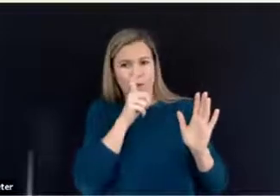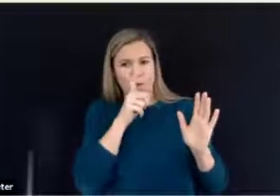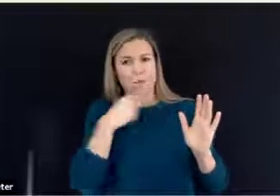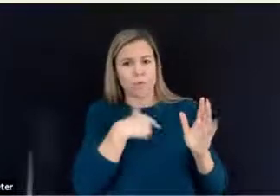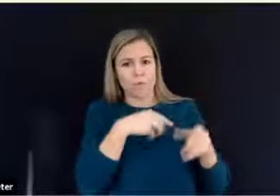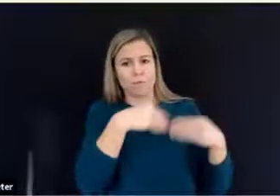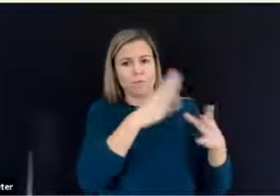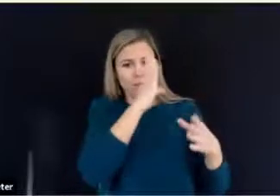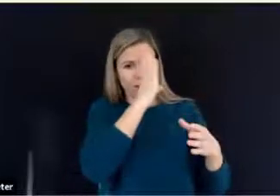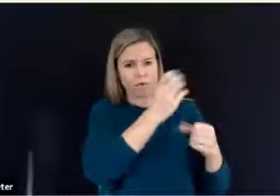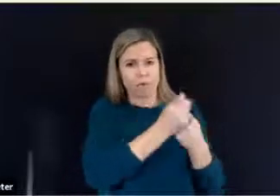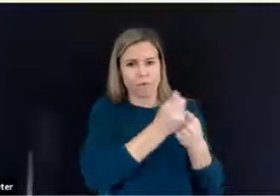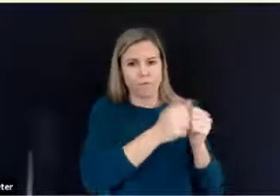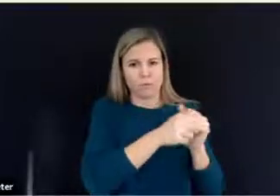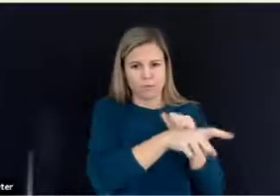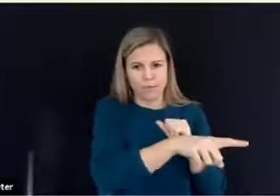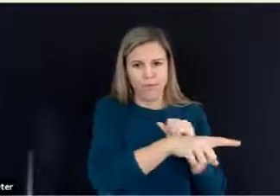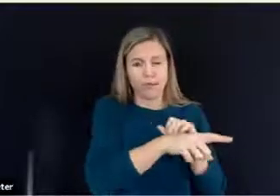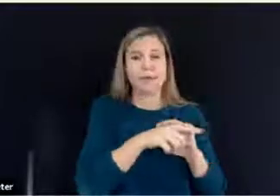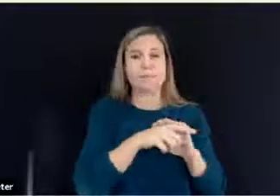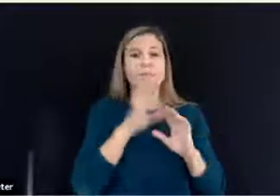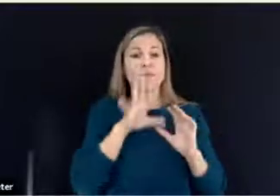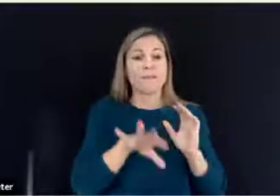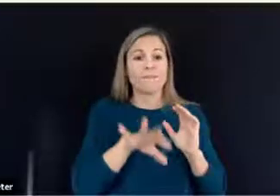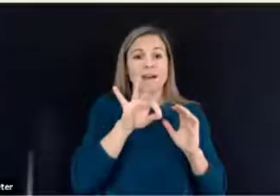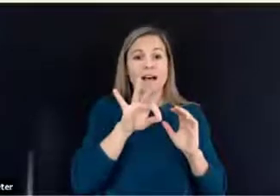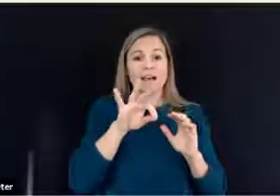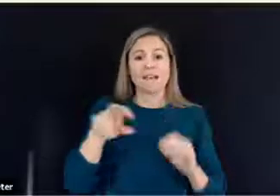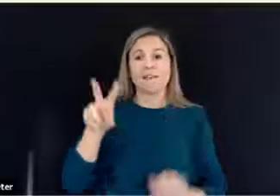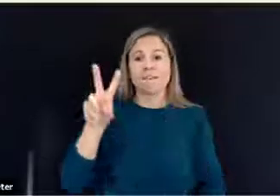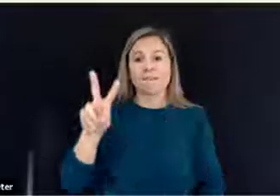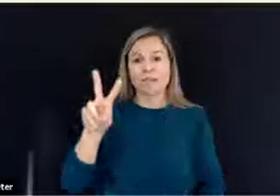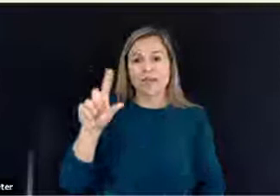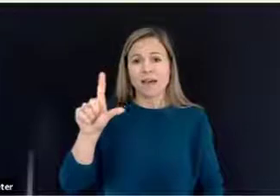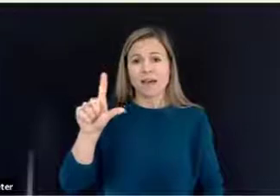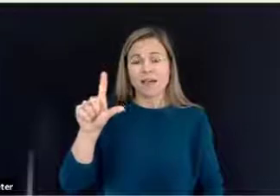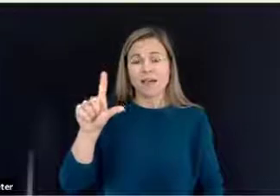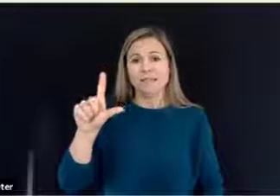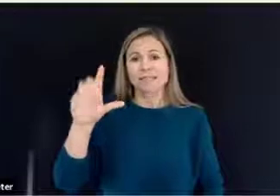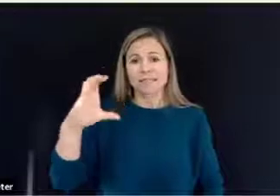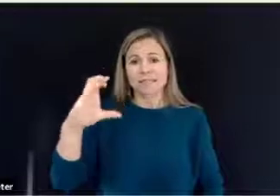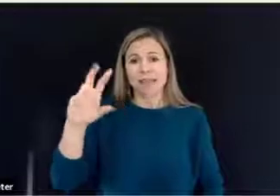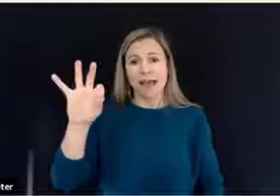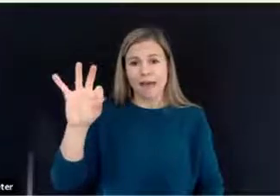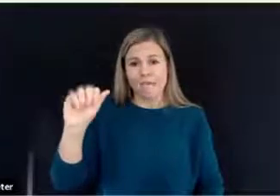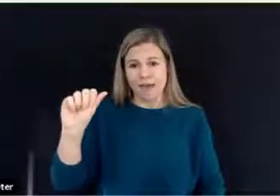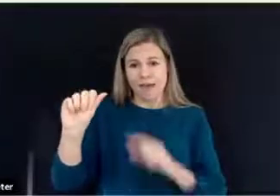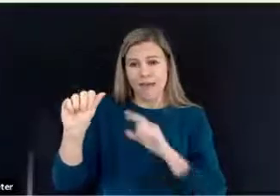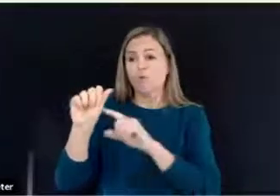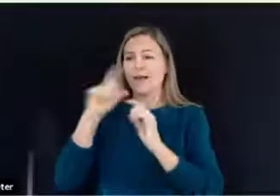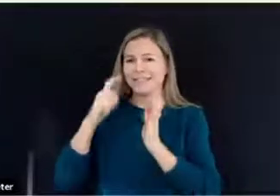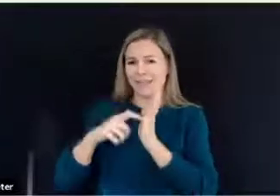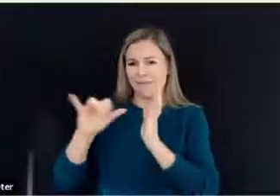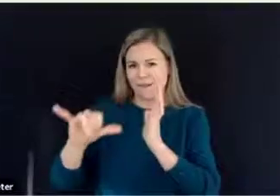It detects elevated VLCFA, which is very long chain fatty acids.